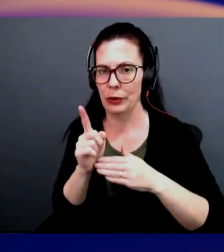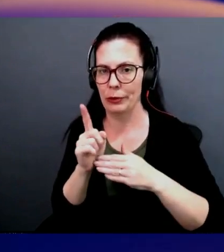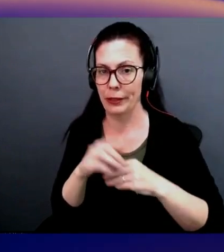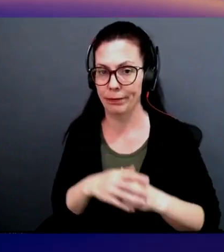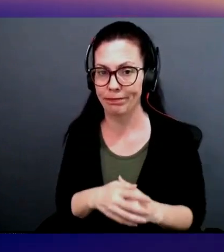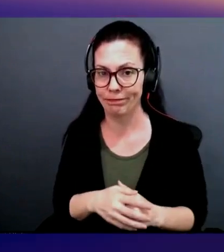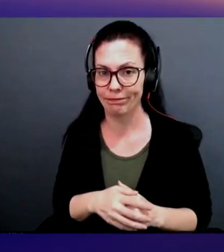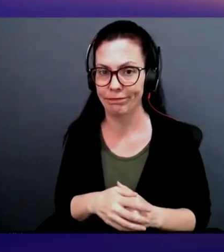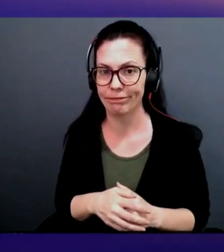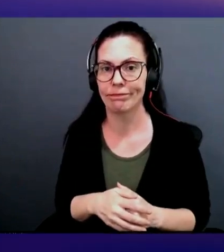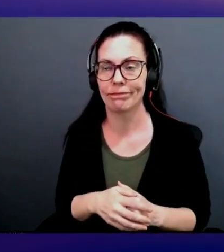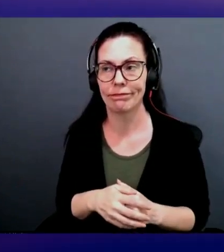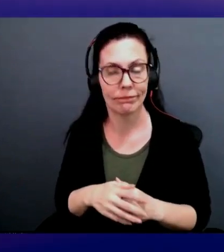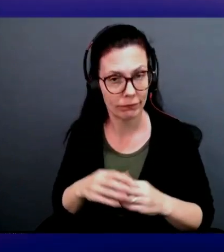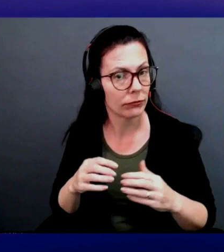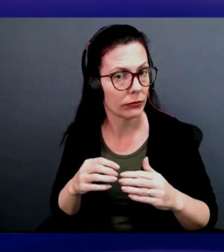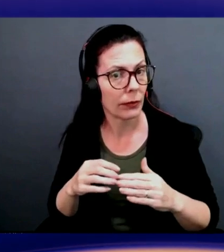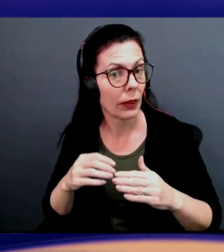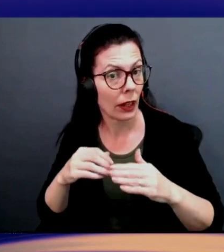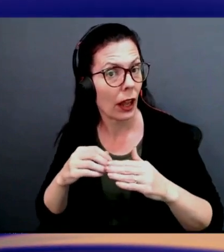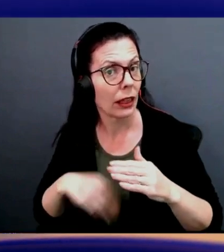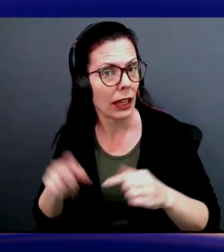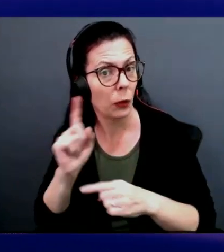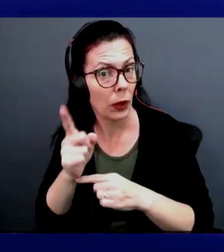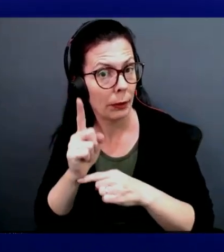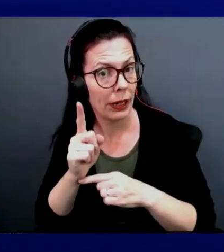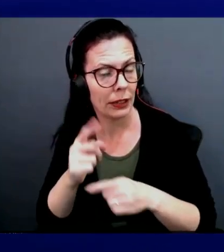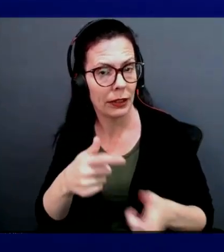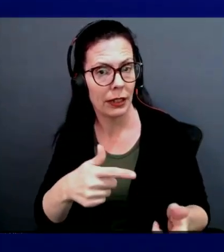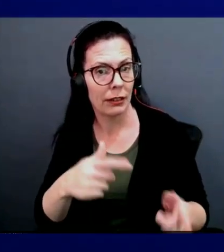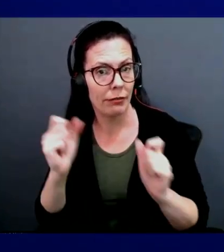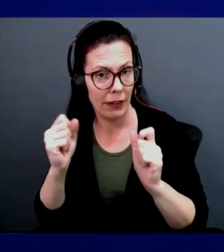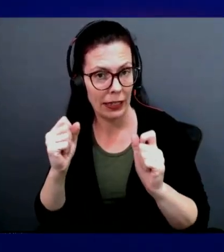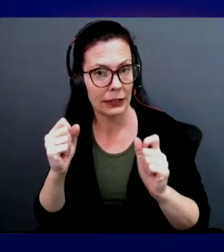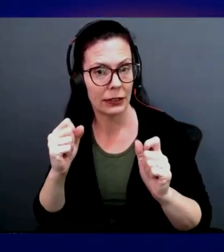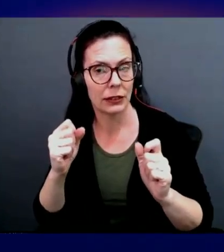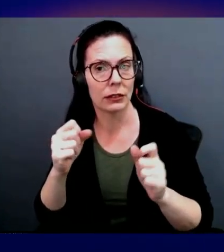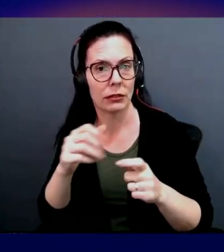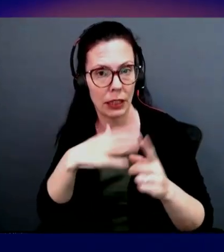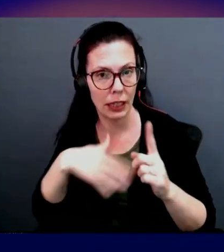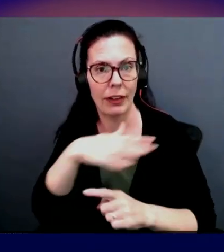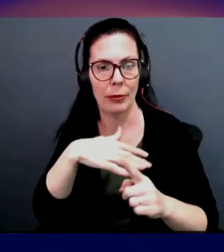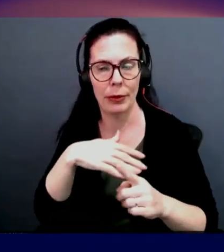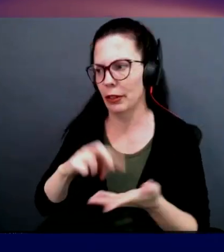So in under a minute, you get a fast Spark environment. Which means that, hey, as a developer,